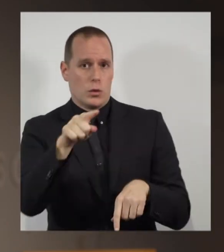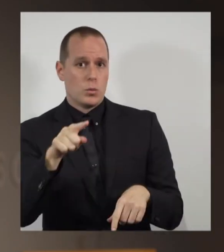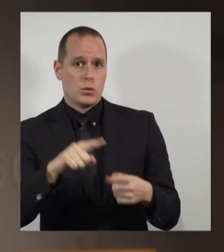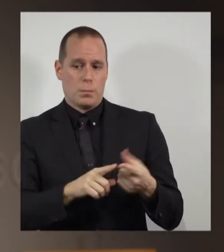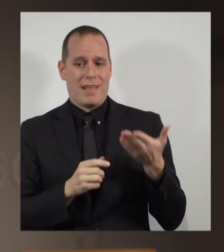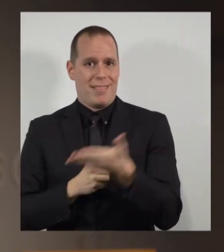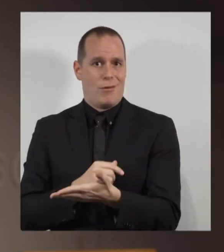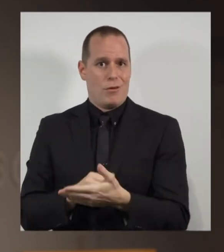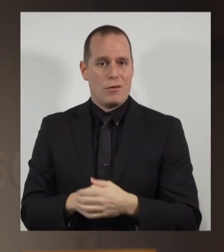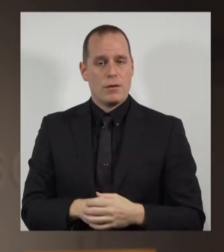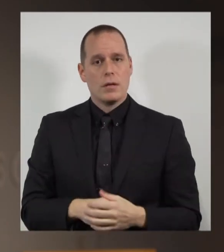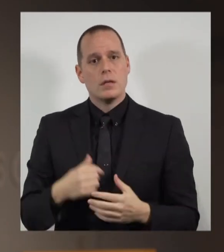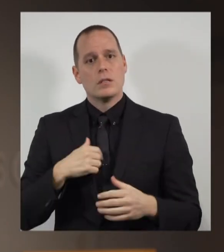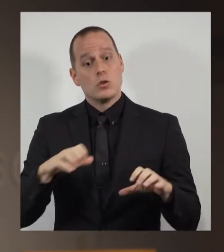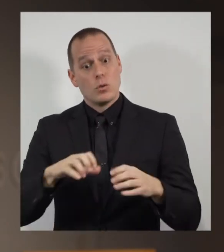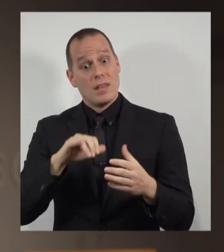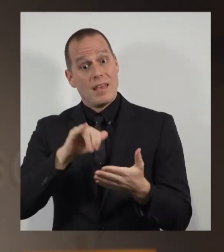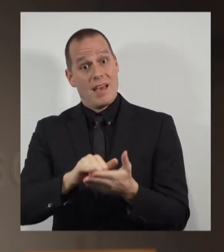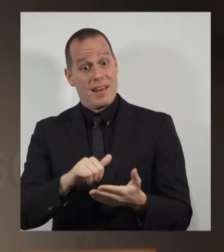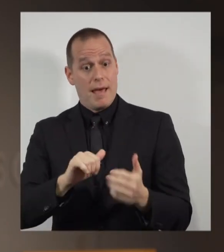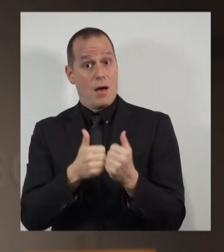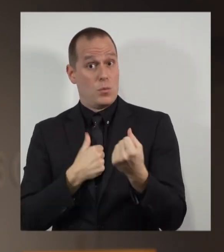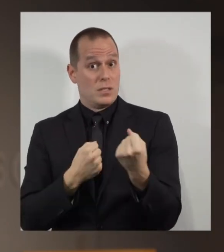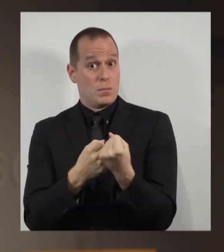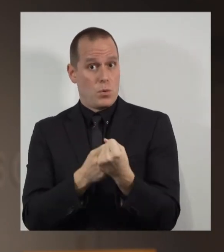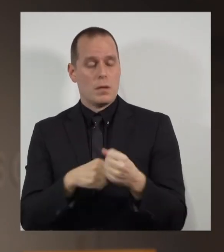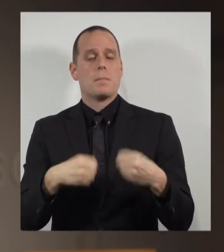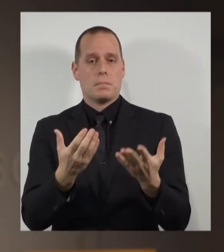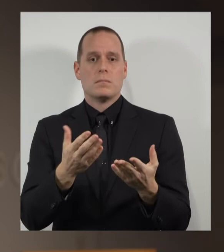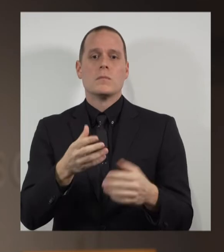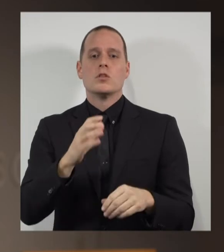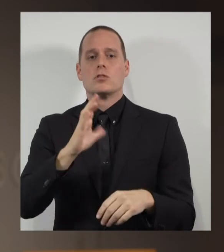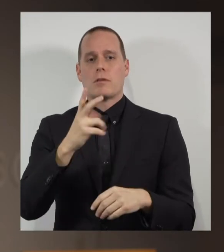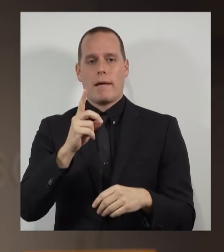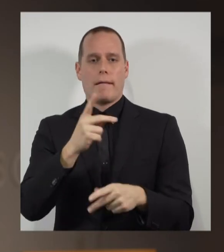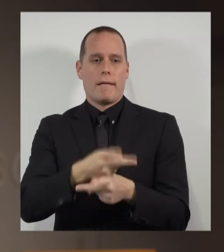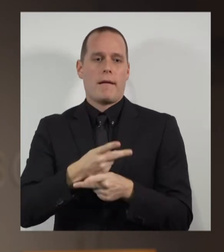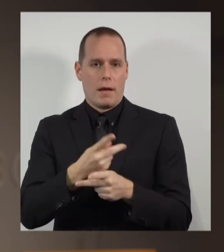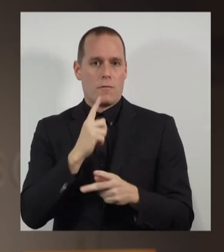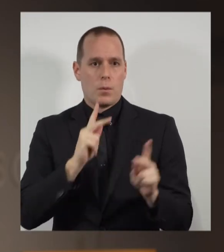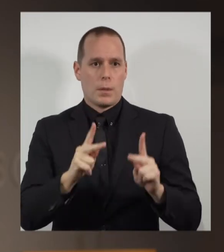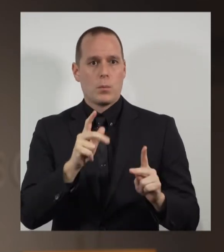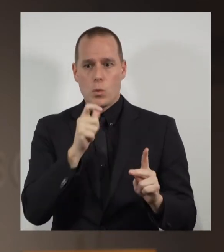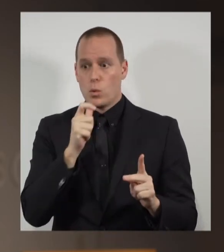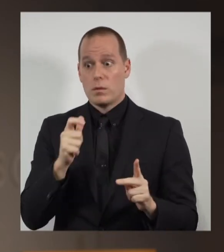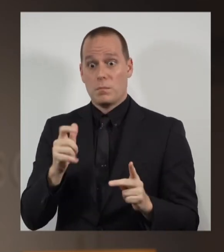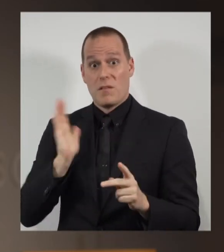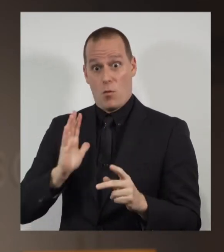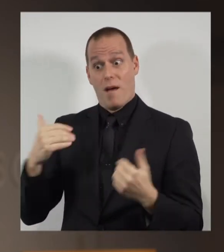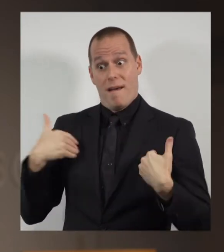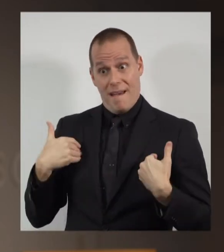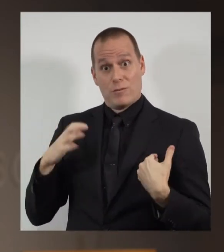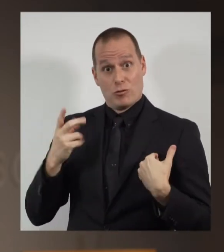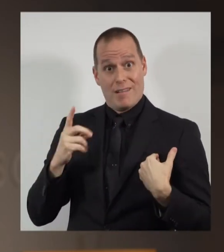To help support that, we’ve done several things. We’ve made childcare available to our employees who have lost childcare.